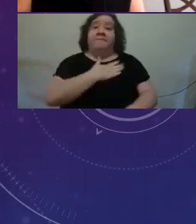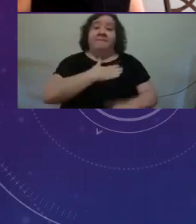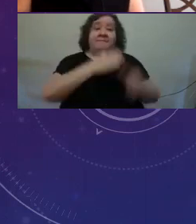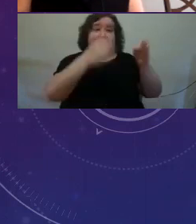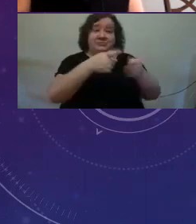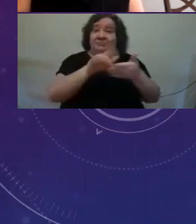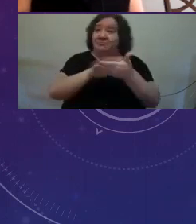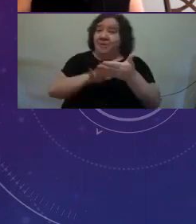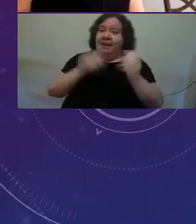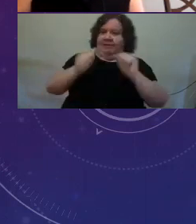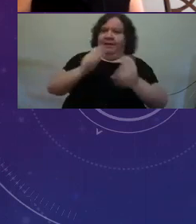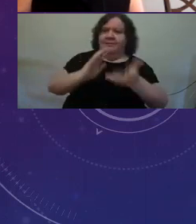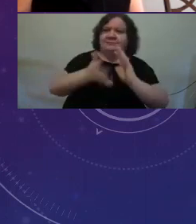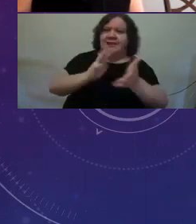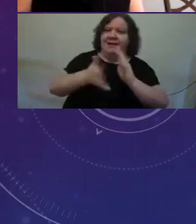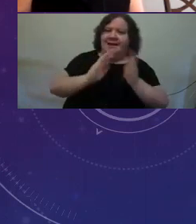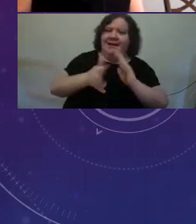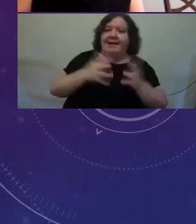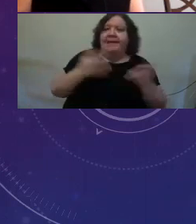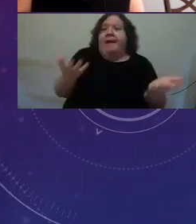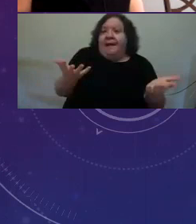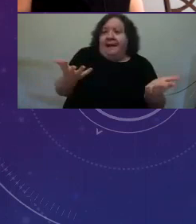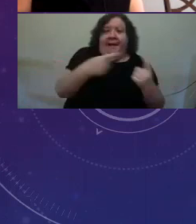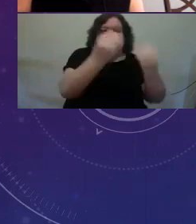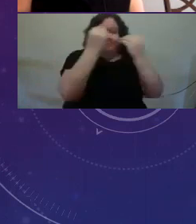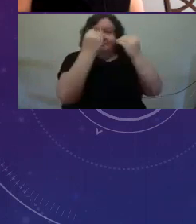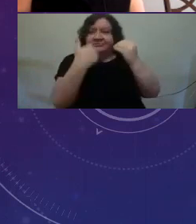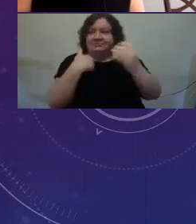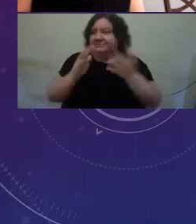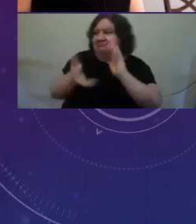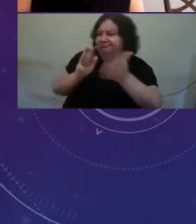offer a unique tailored sign language classes for those who are